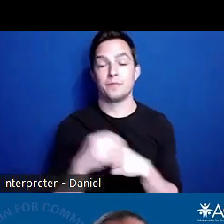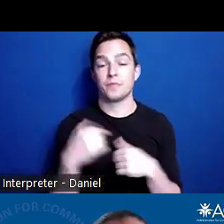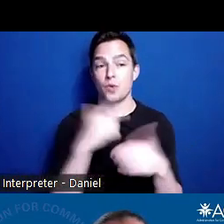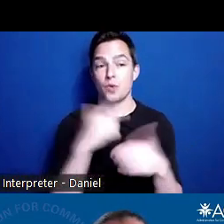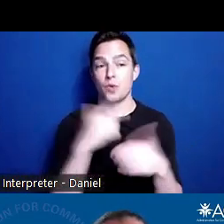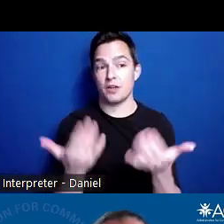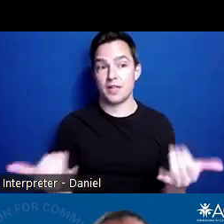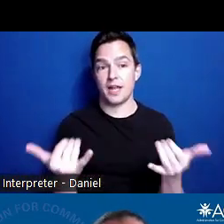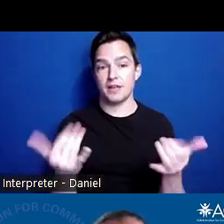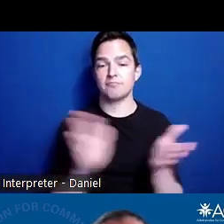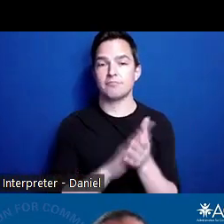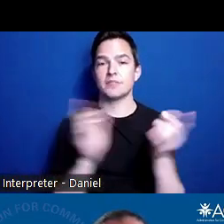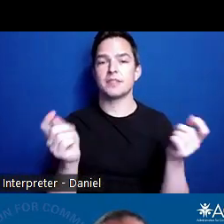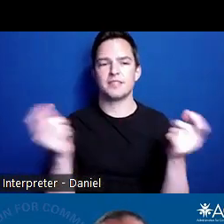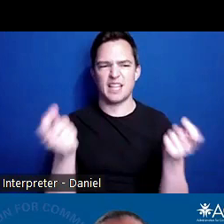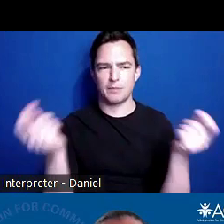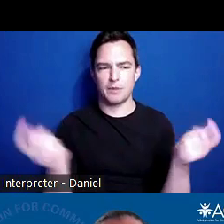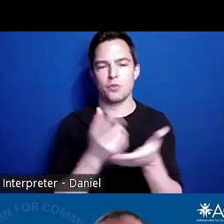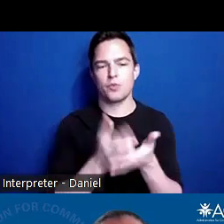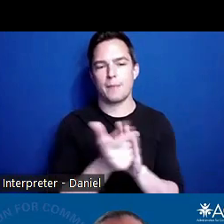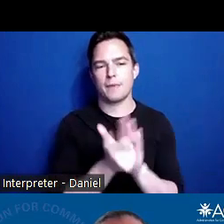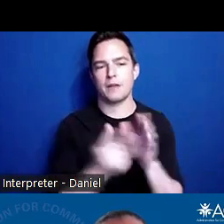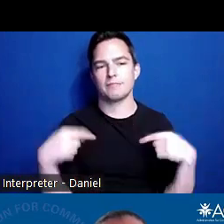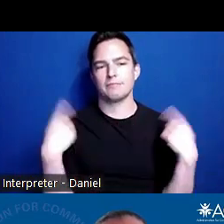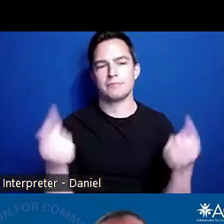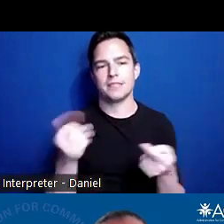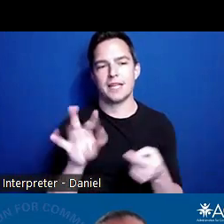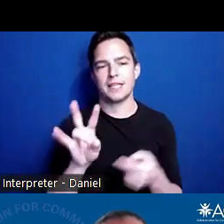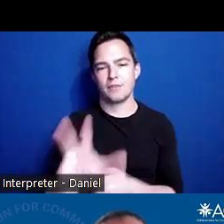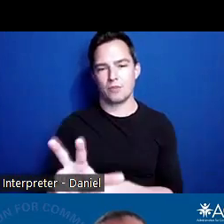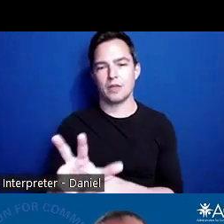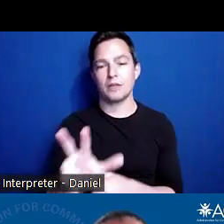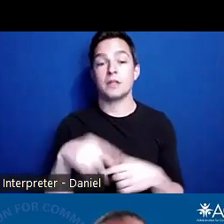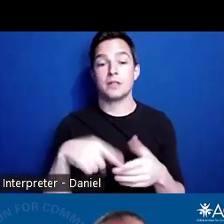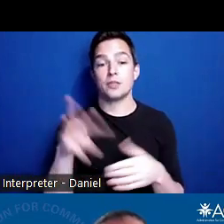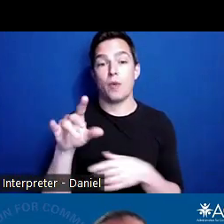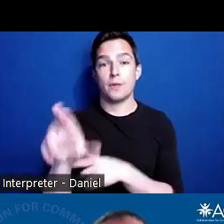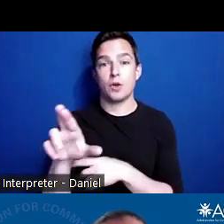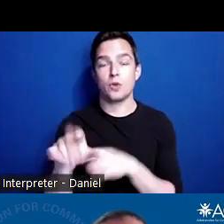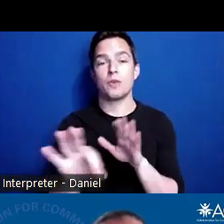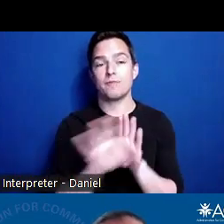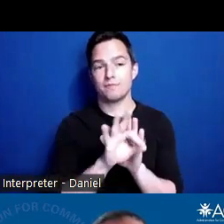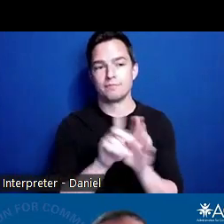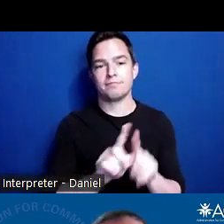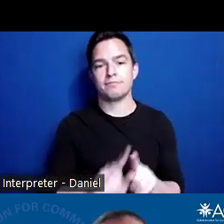to commemorate the Rehab Act of 1973. This webinar aims to identify and recognize the new generation